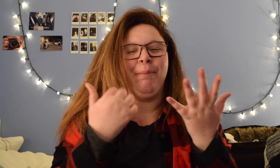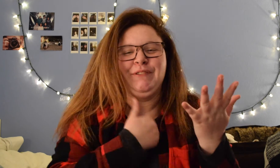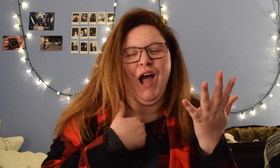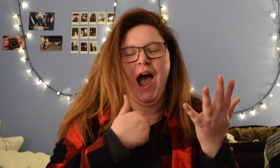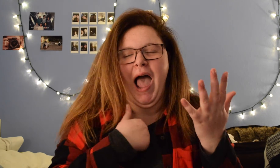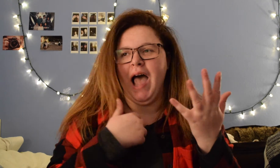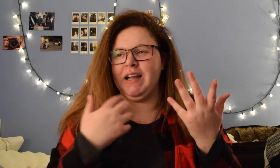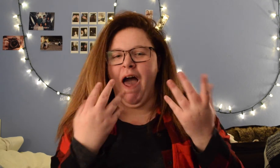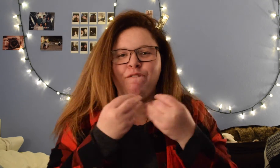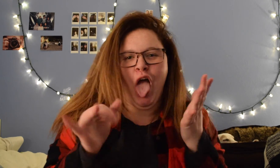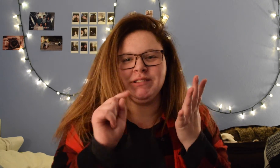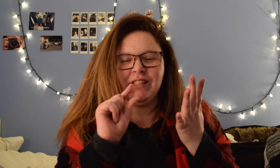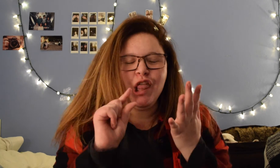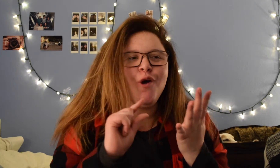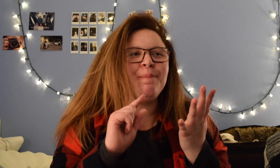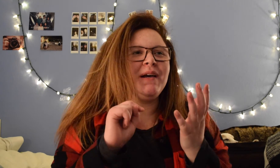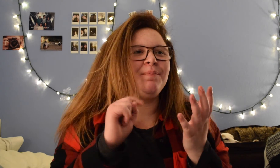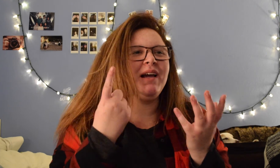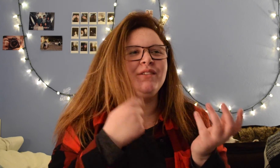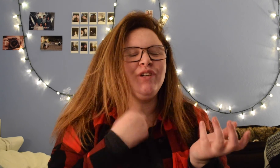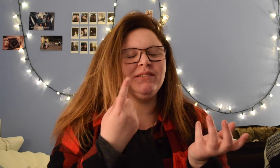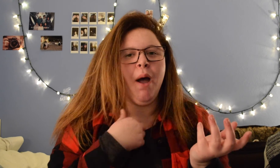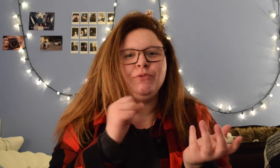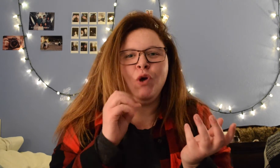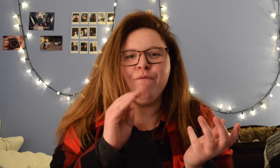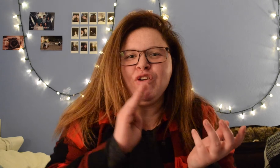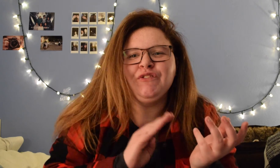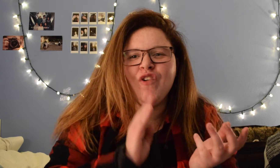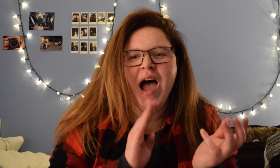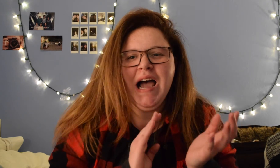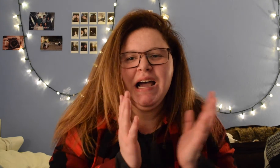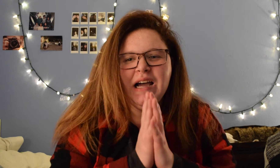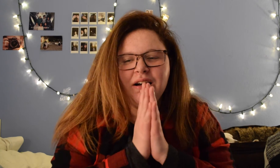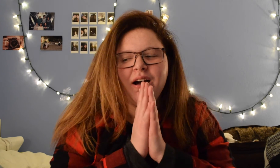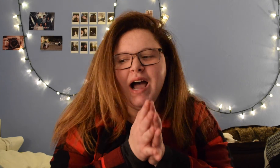I apologize that I lost it a little bit but I'm just so frustrated